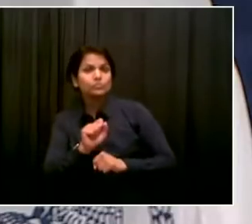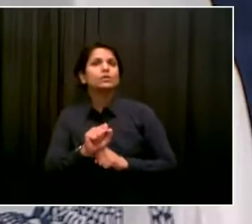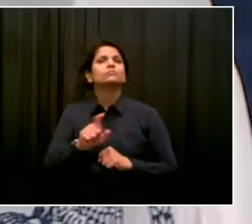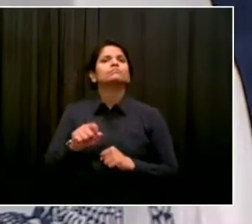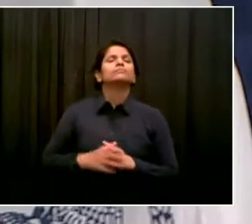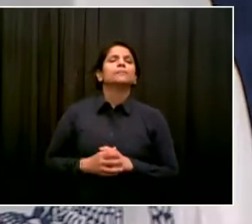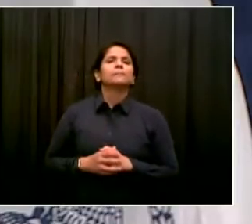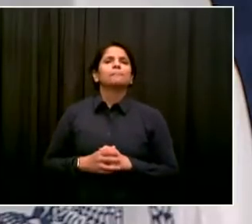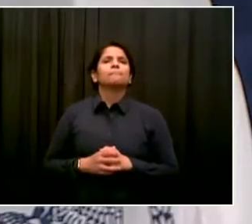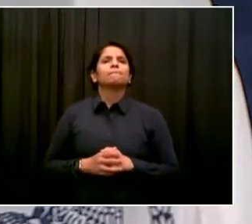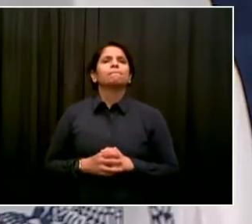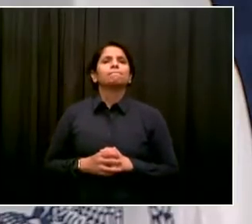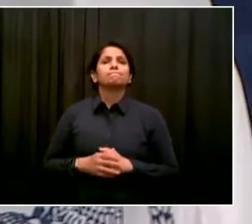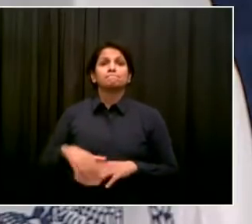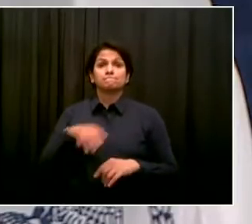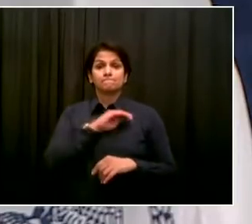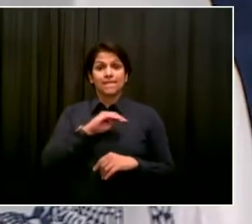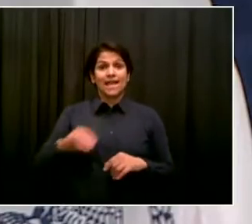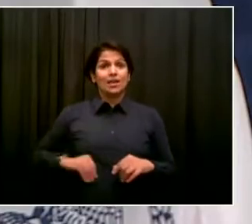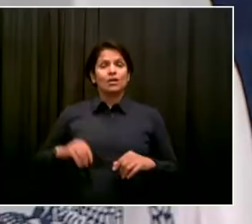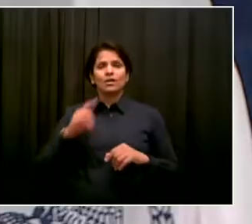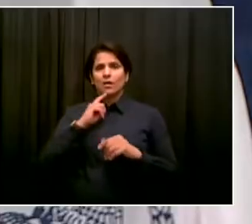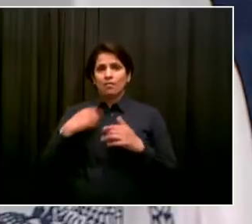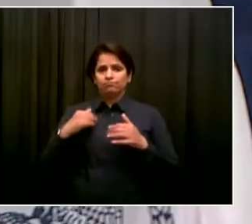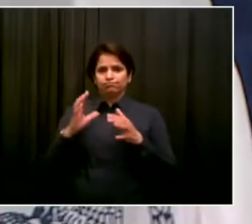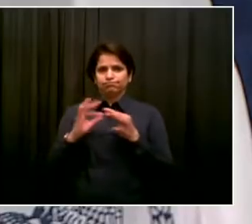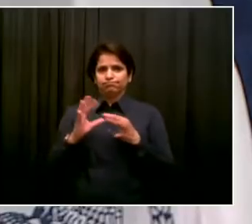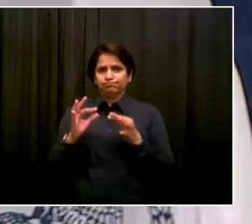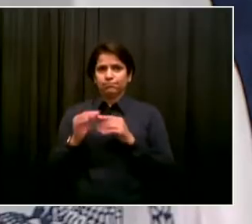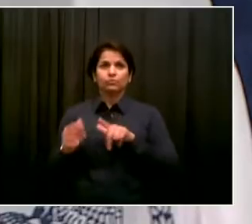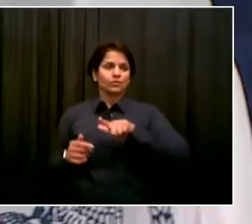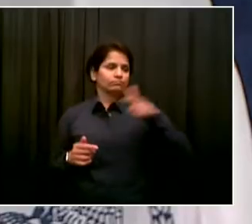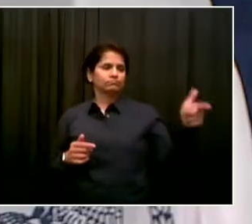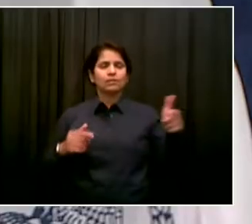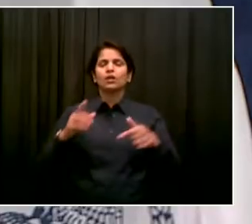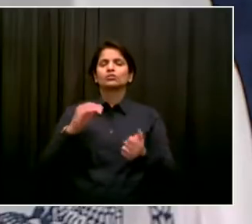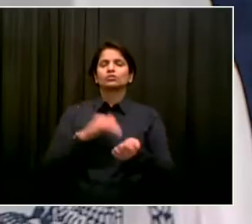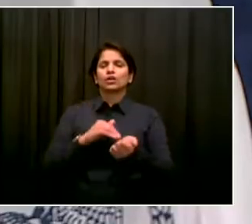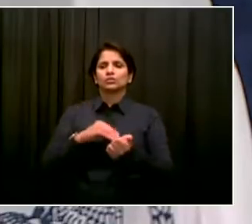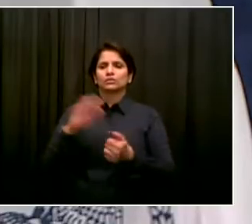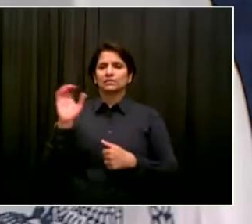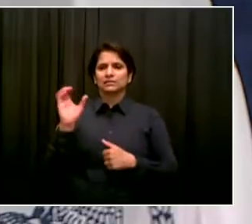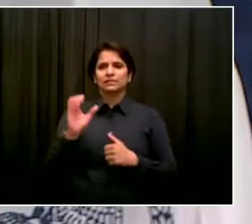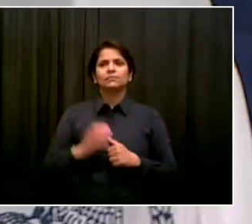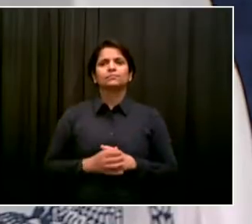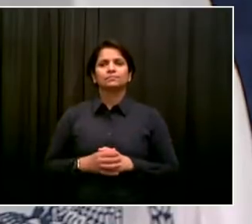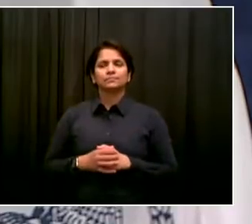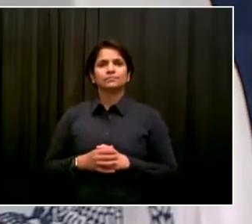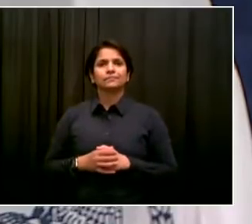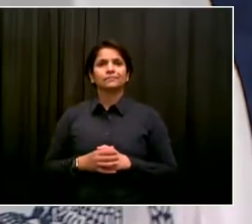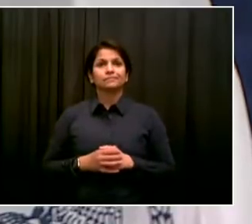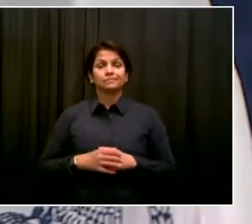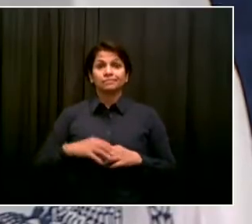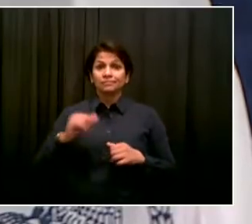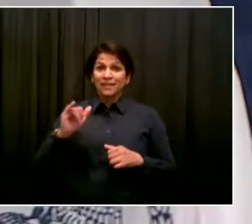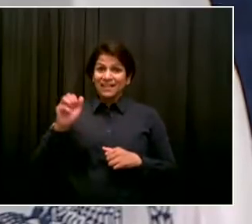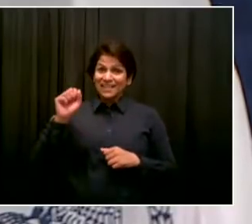MODERNA? I WILL TURN TO DR. CHOKSHI IN